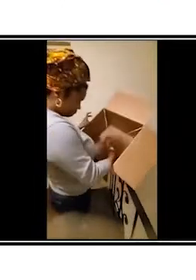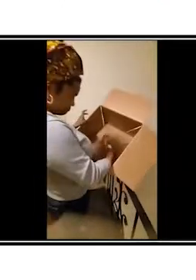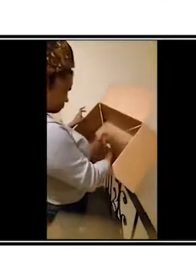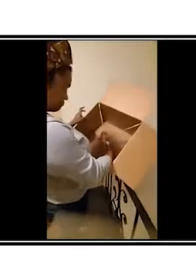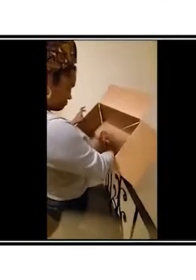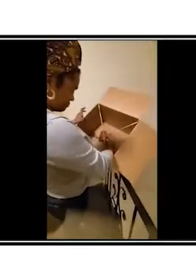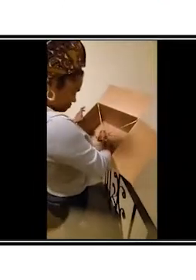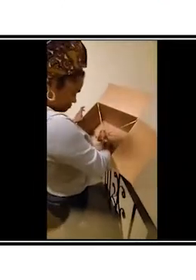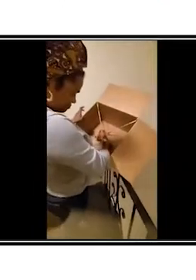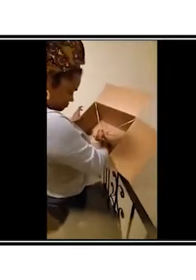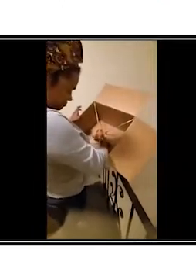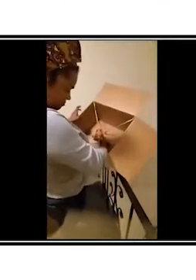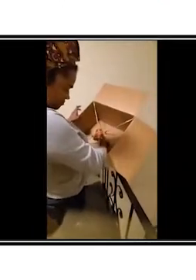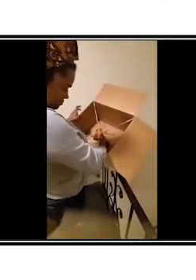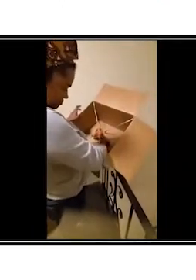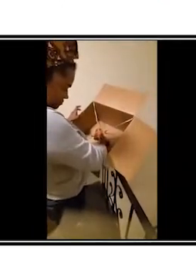and we're gonna drop it from a height."